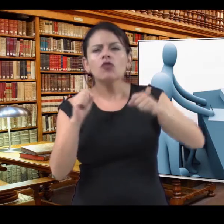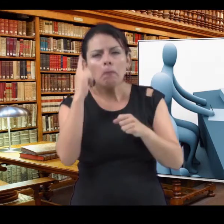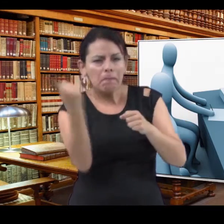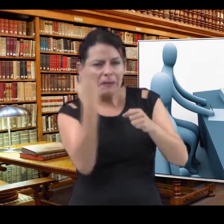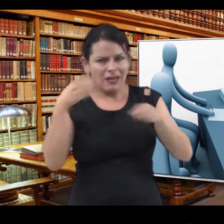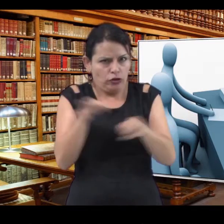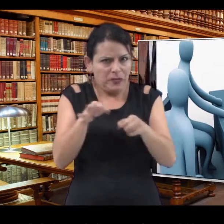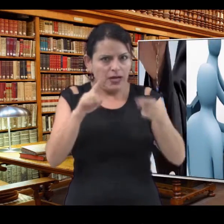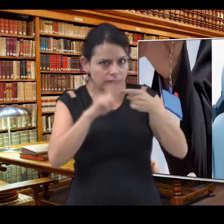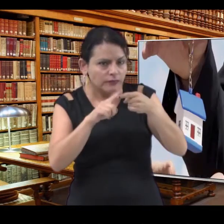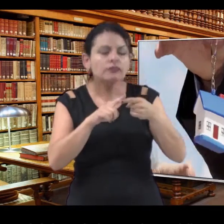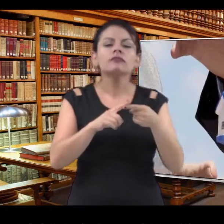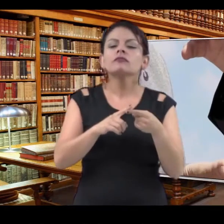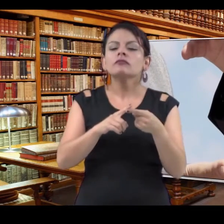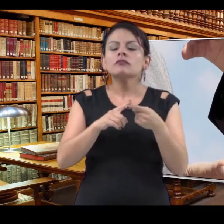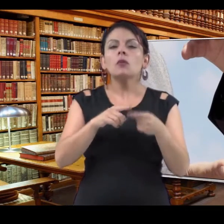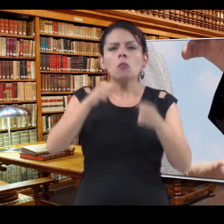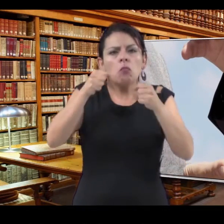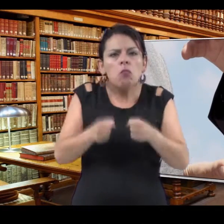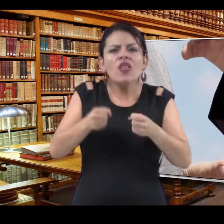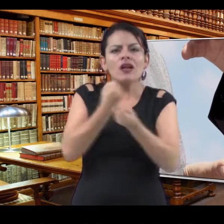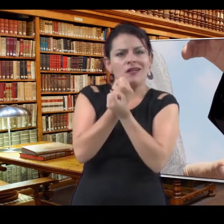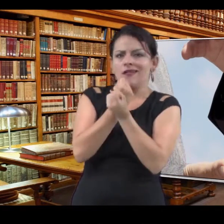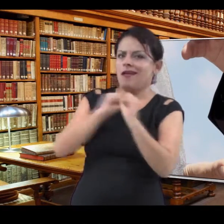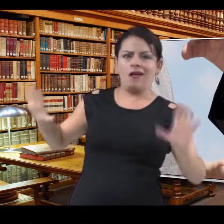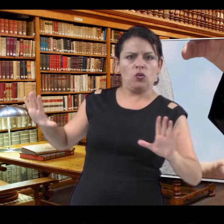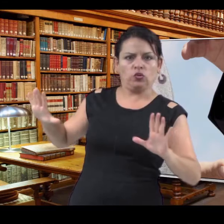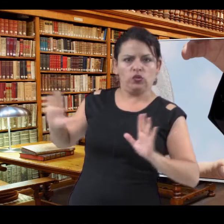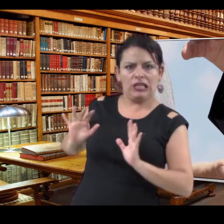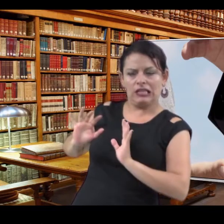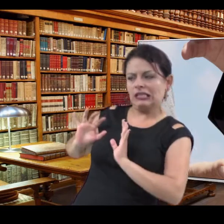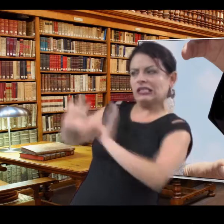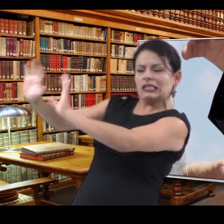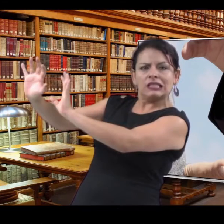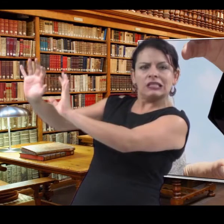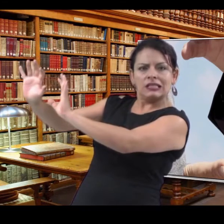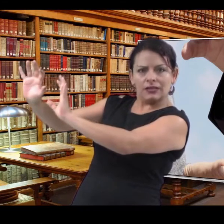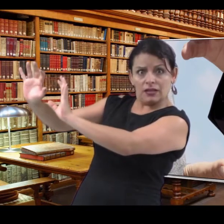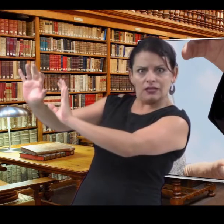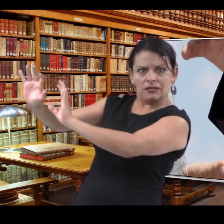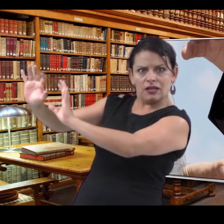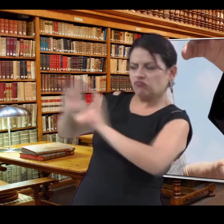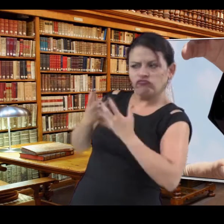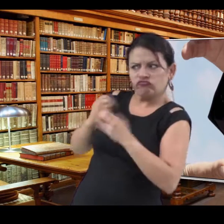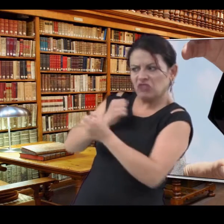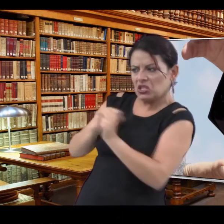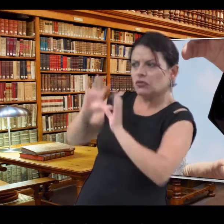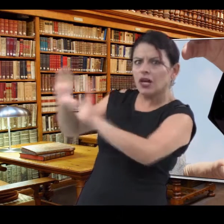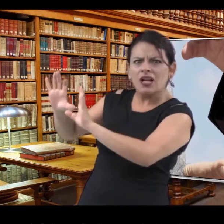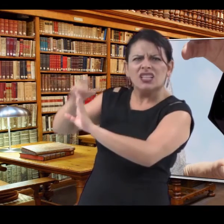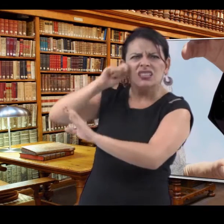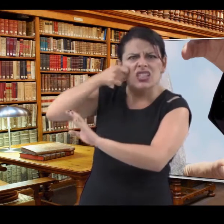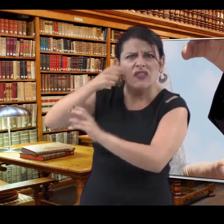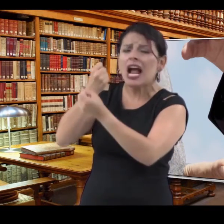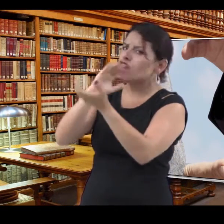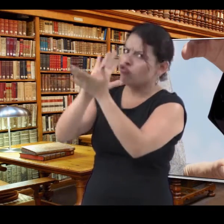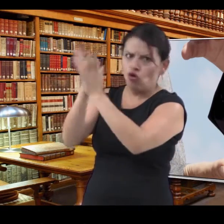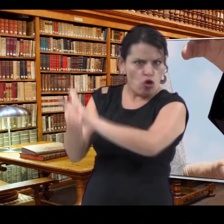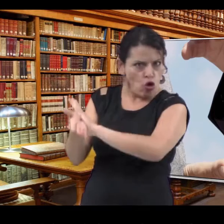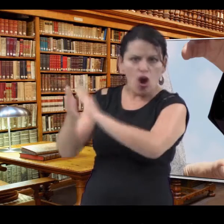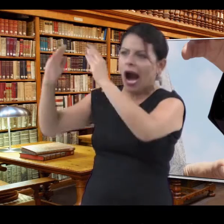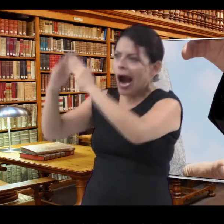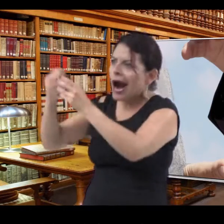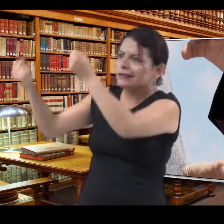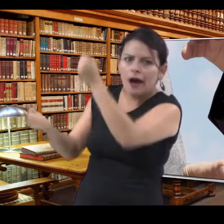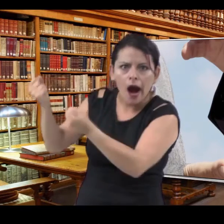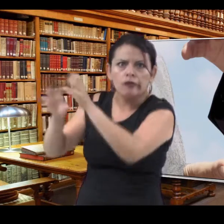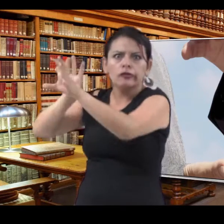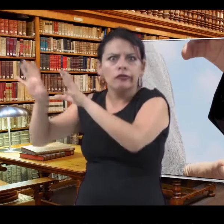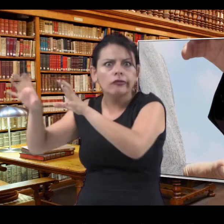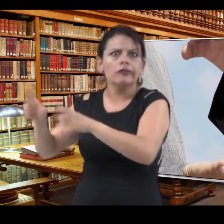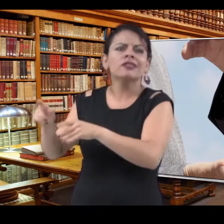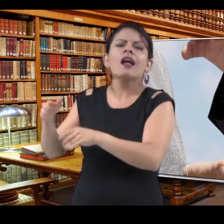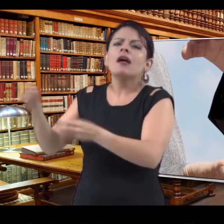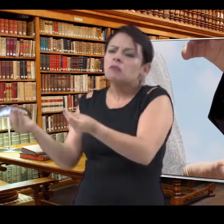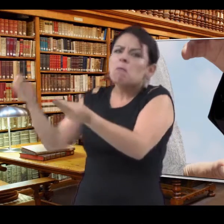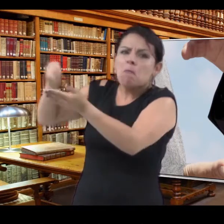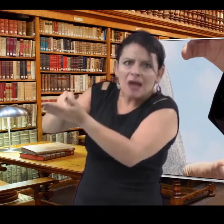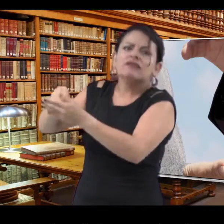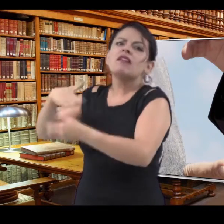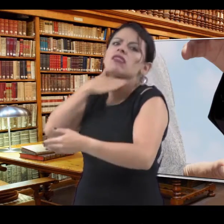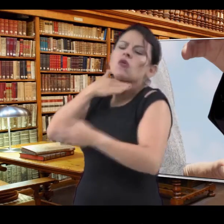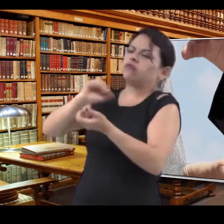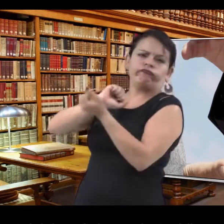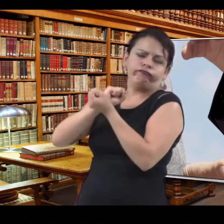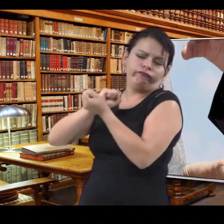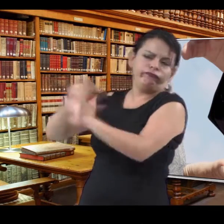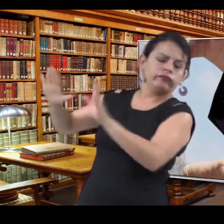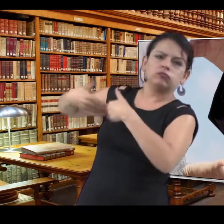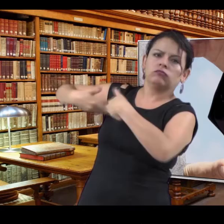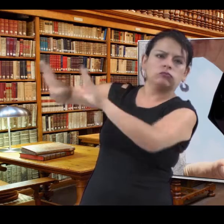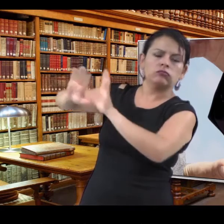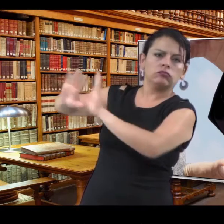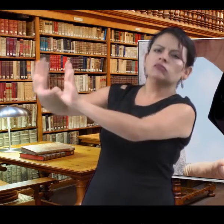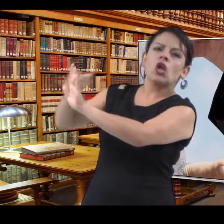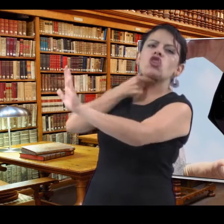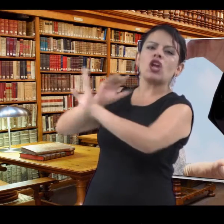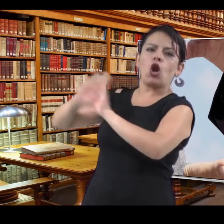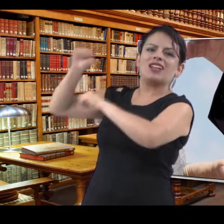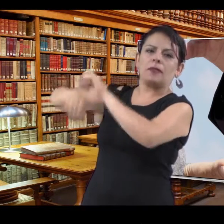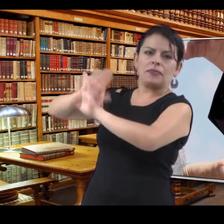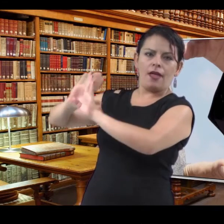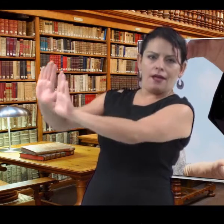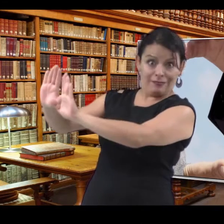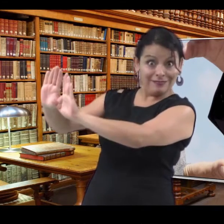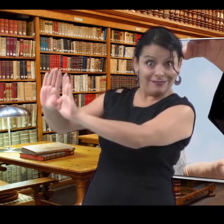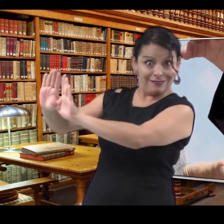First, renouncing the inheritance, house, car, money, and also the debts.